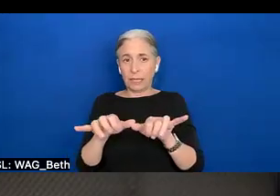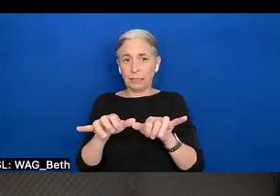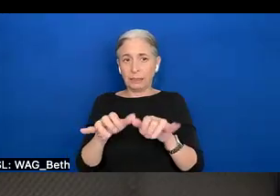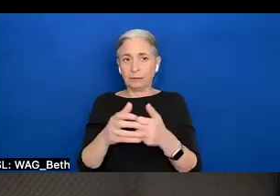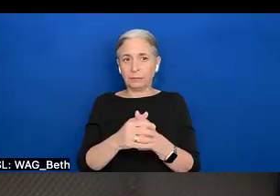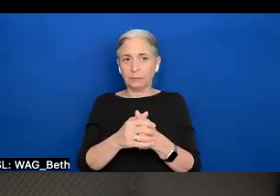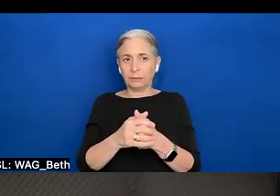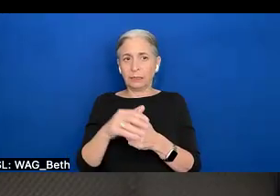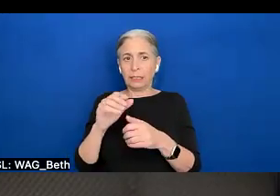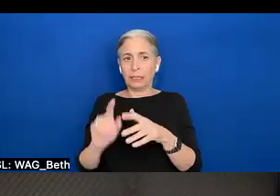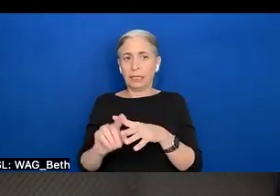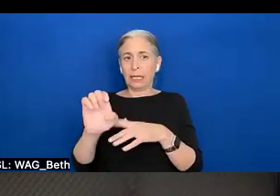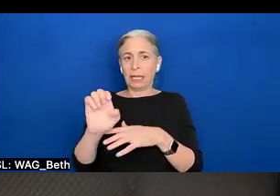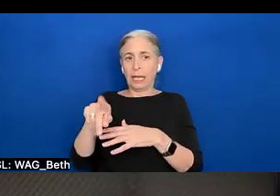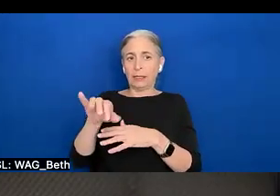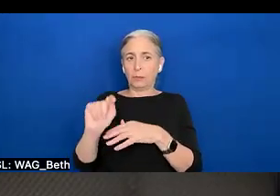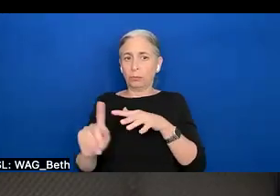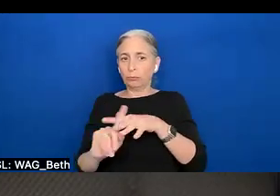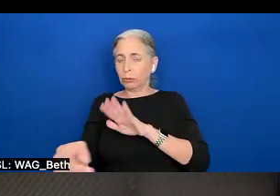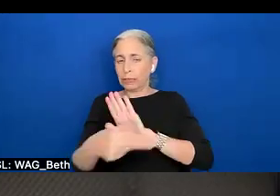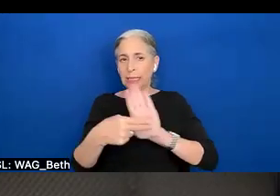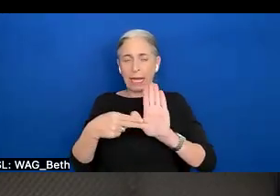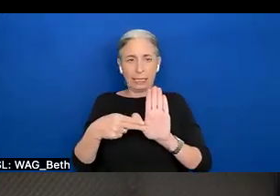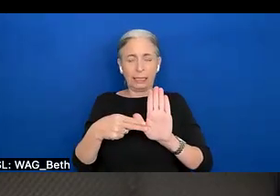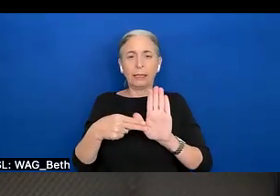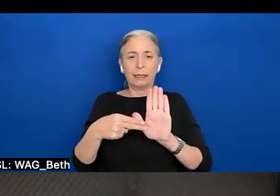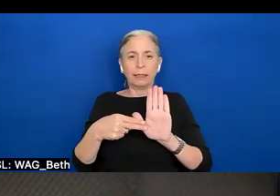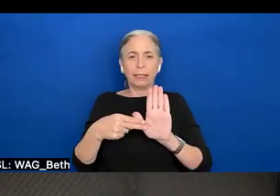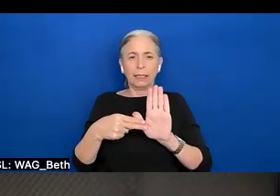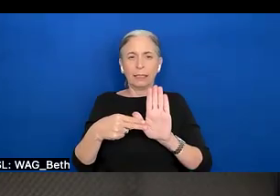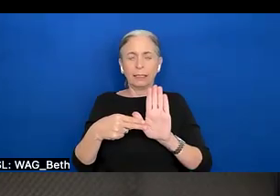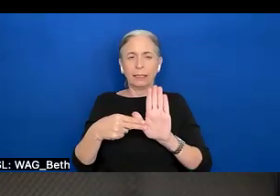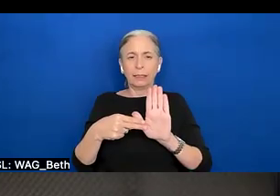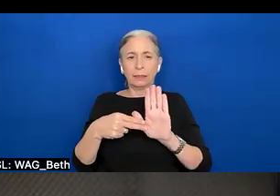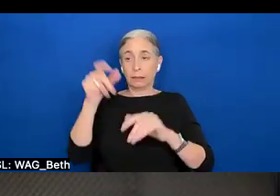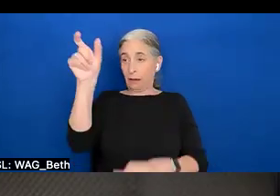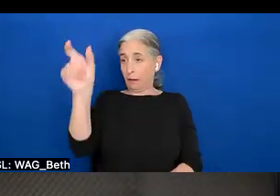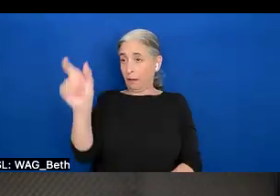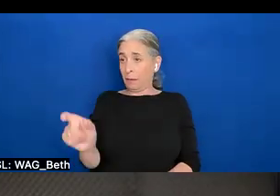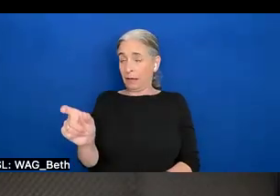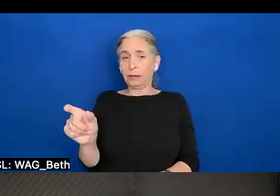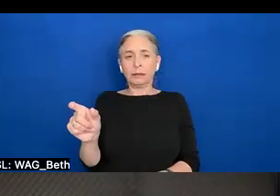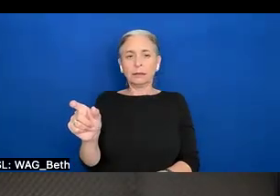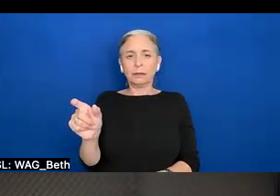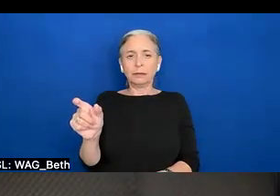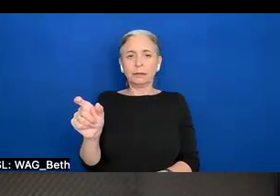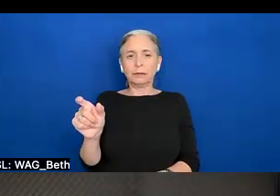styles of the title, there is an export tagging panel